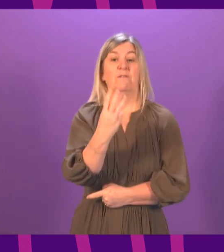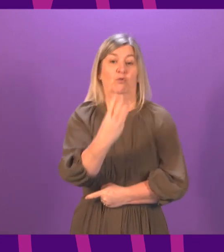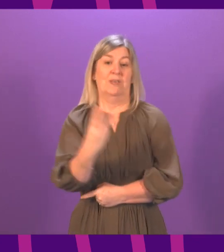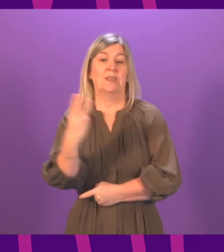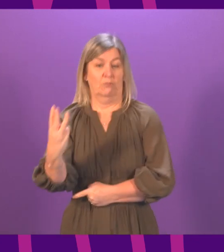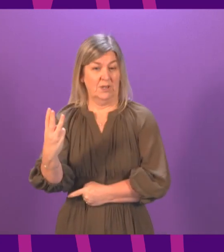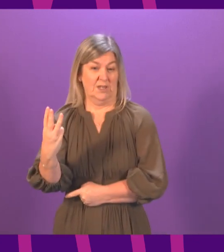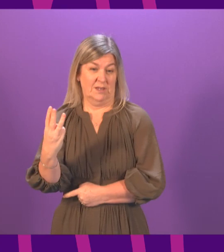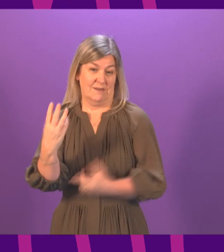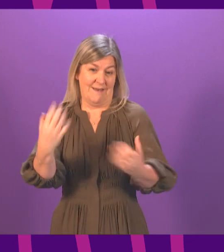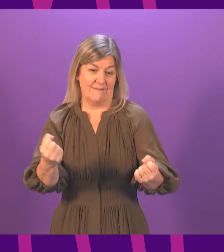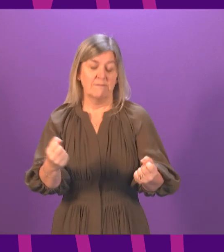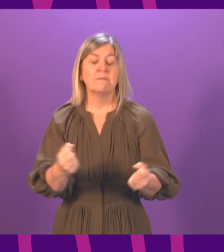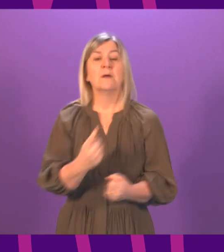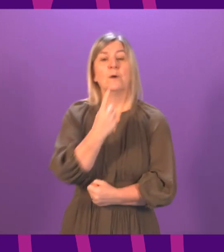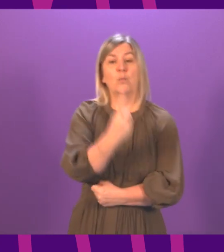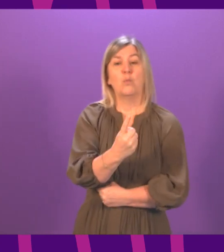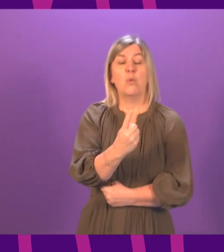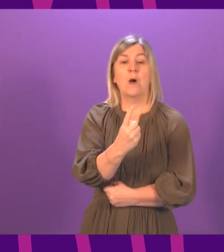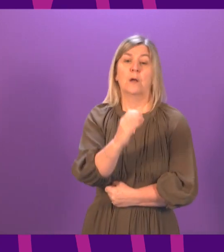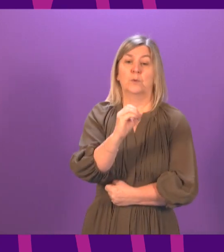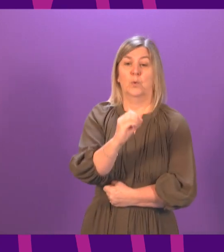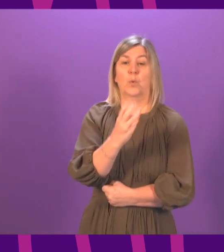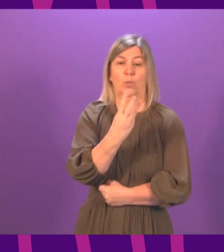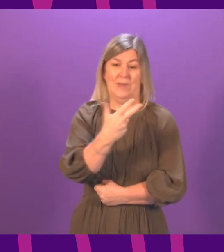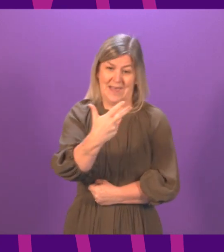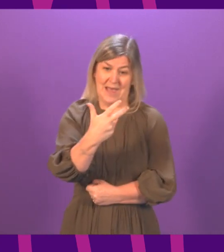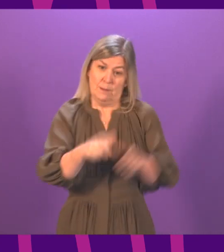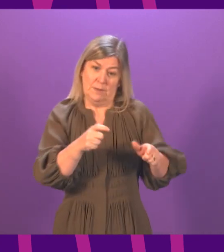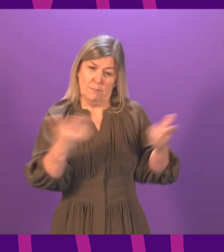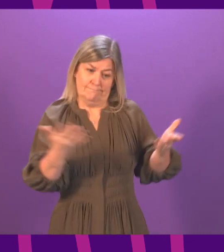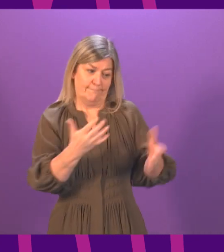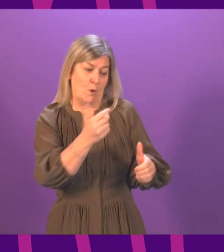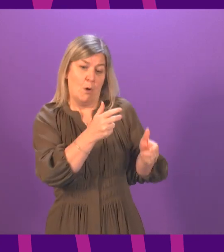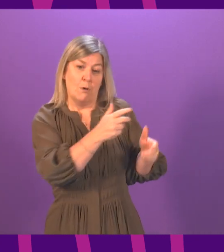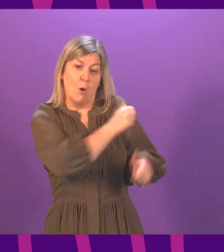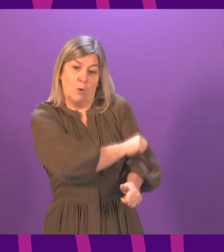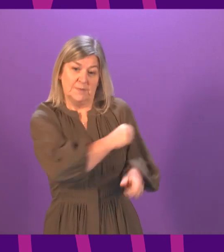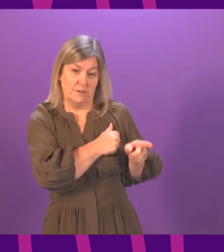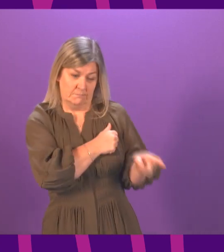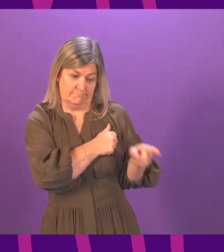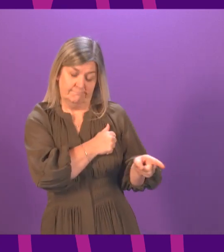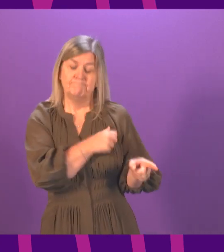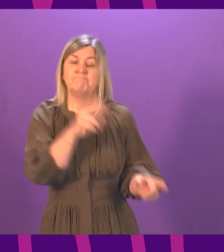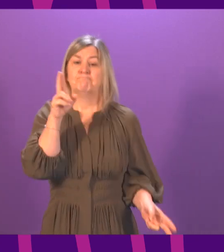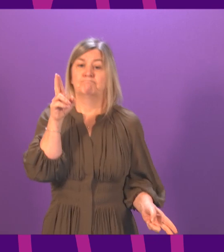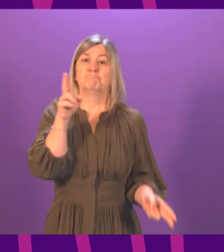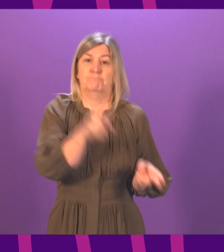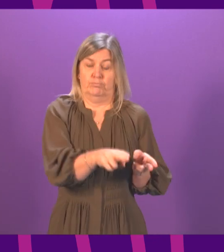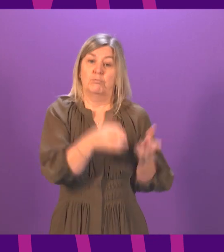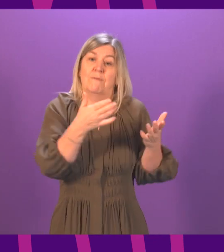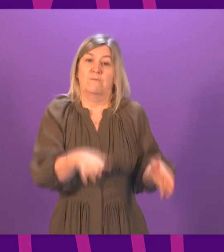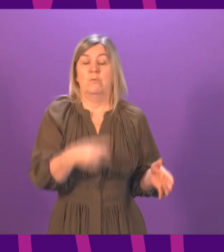There are currently 1,938 people in hospital, which is a decrease of 33 from yesterday,